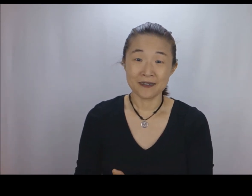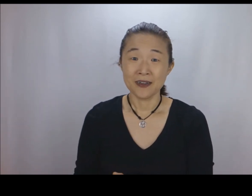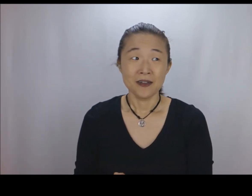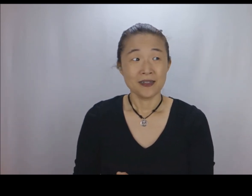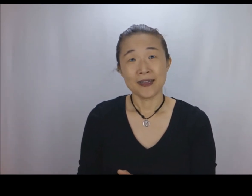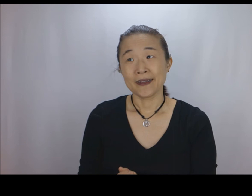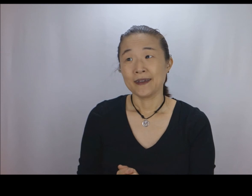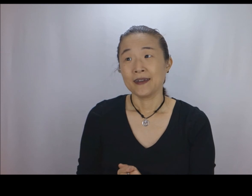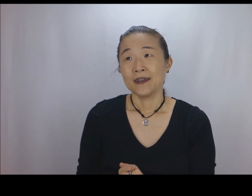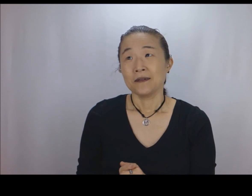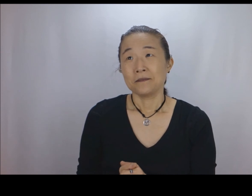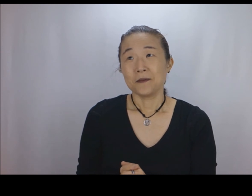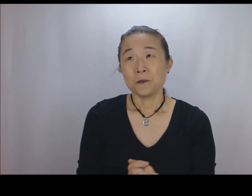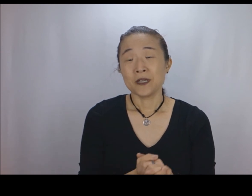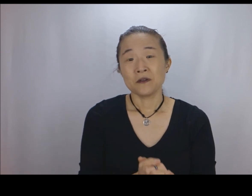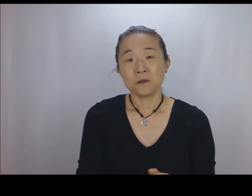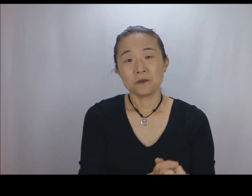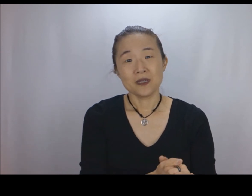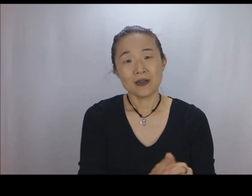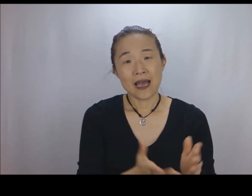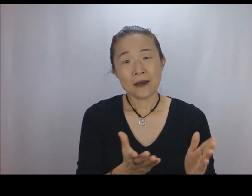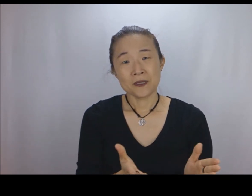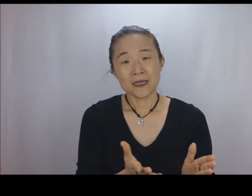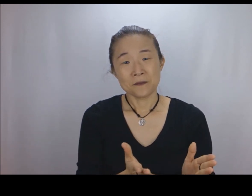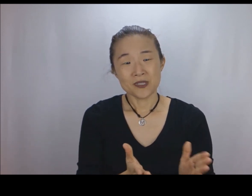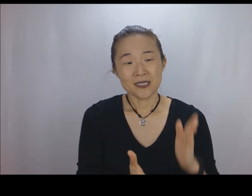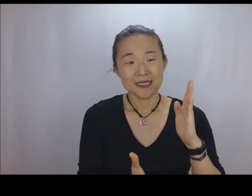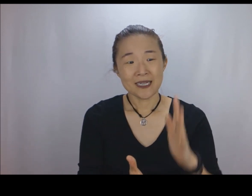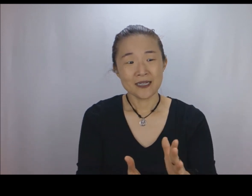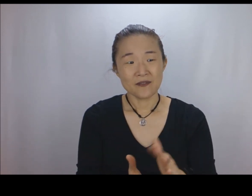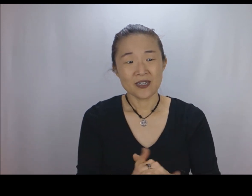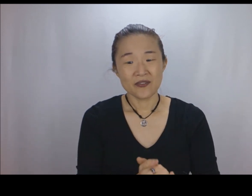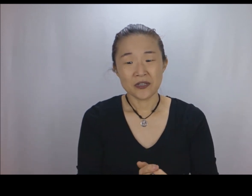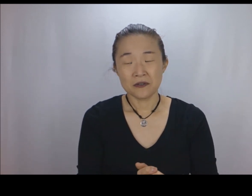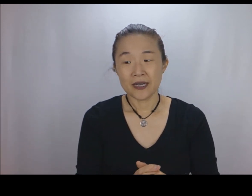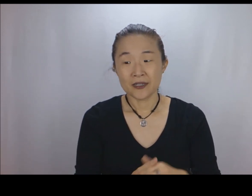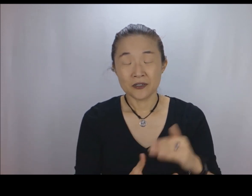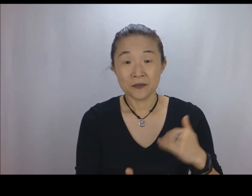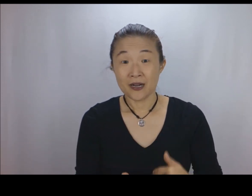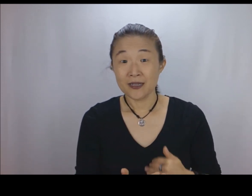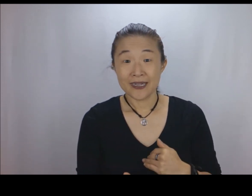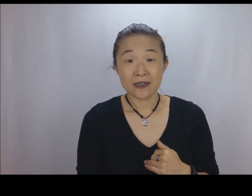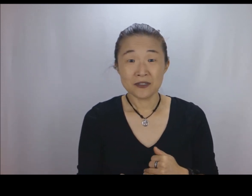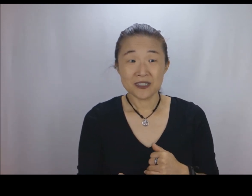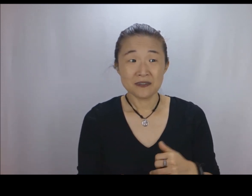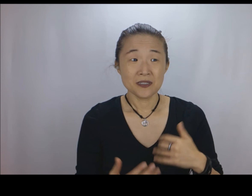so like when you have a deaf person standing in front of you and you're behind the counter